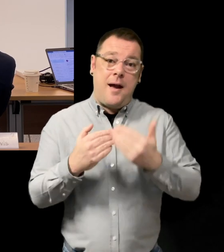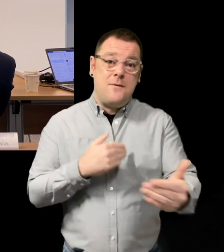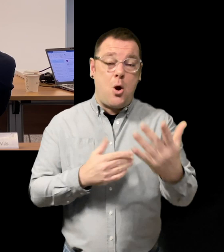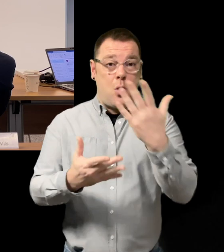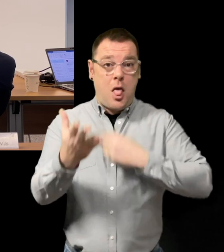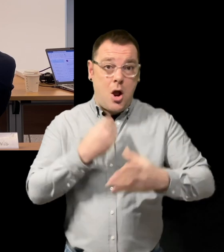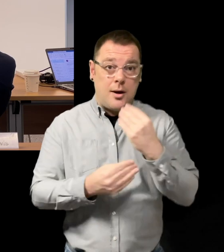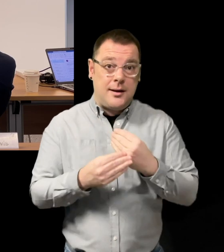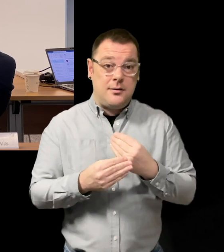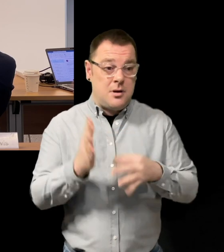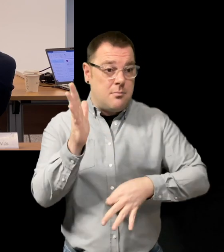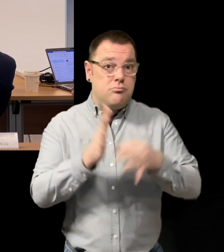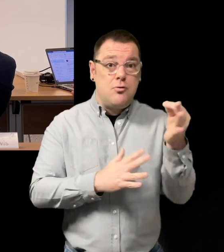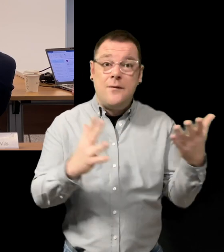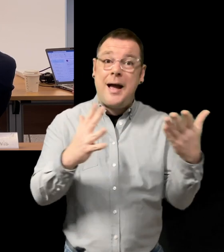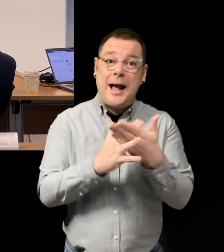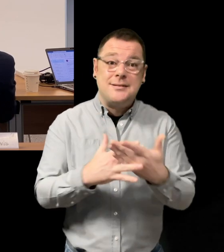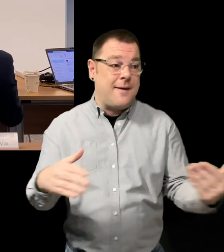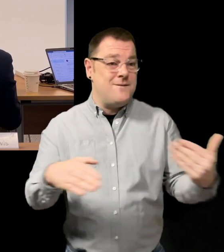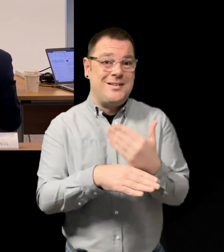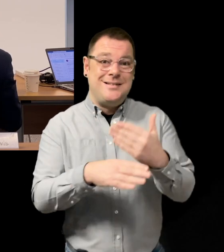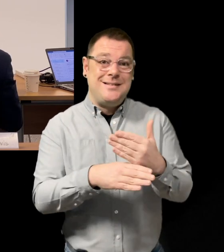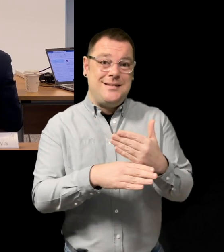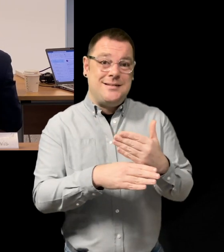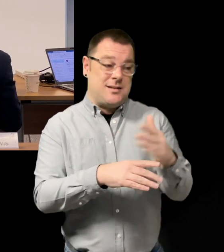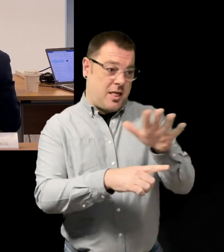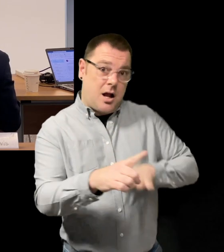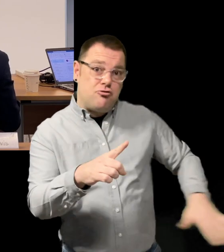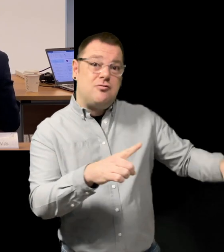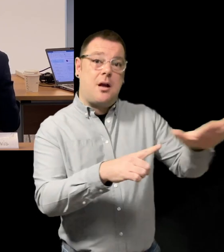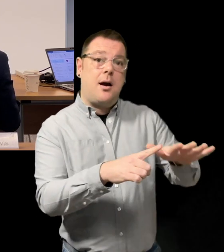improving access and facilities across Surrey's countryside for young people